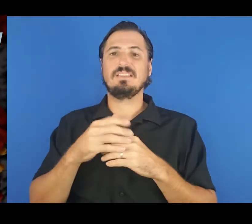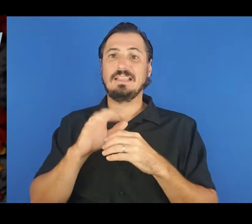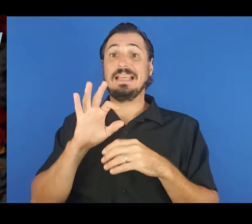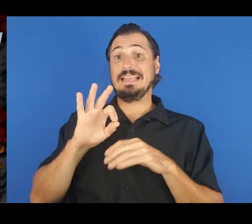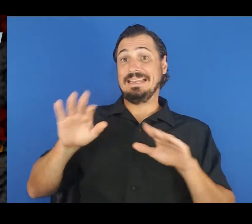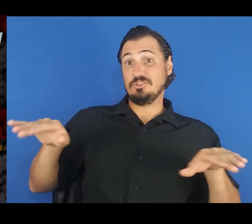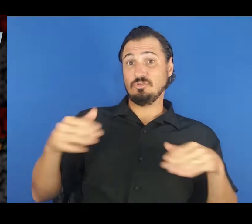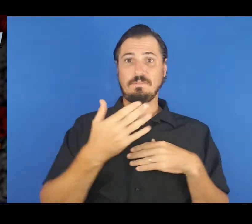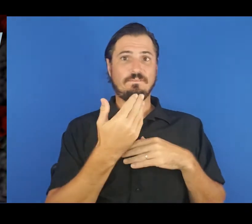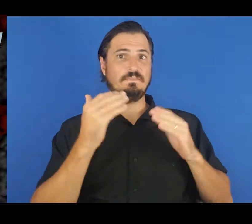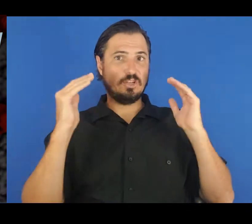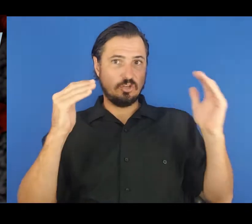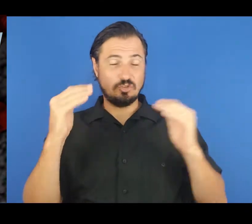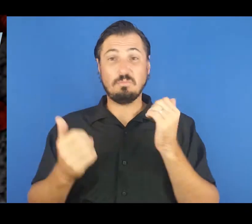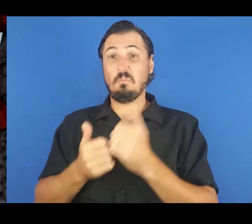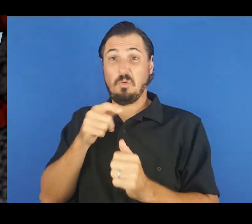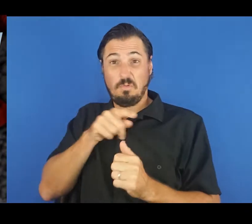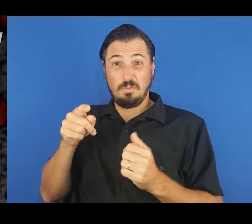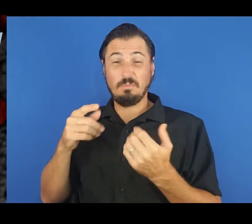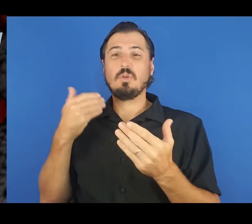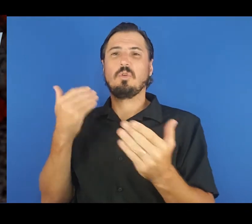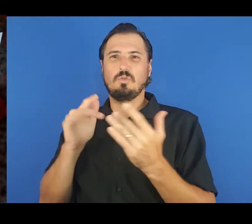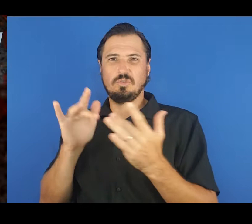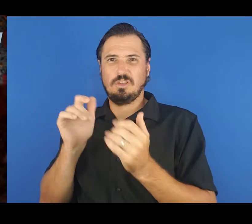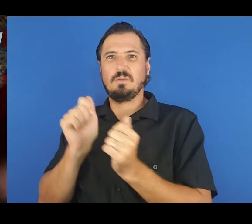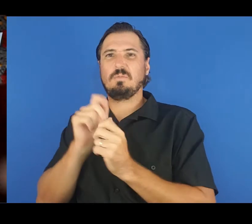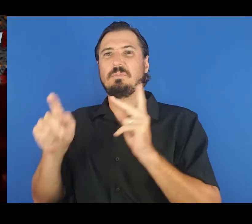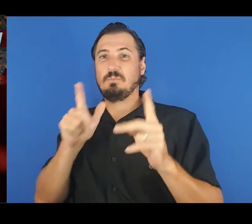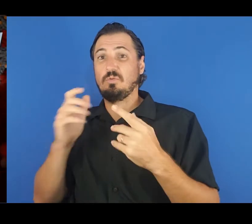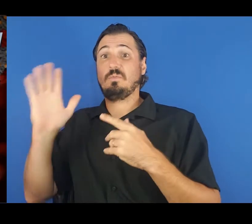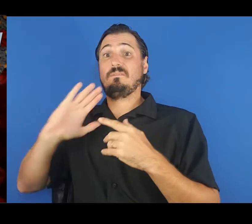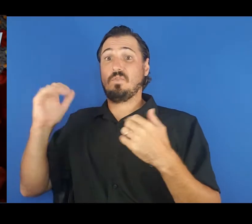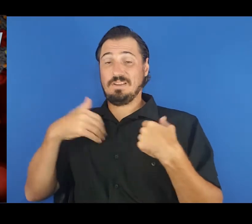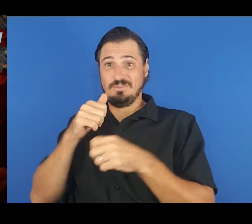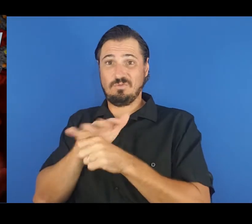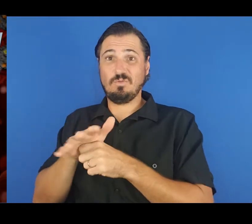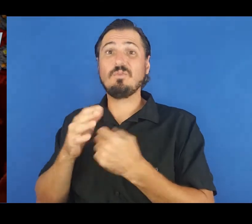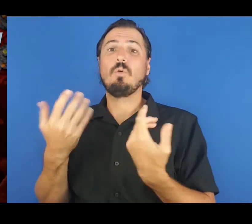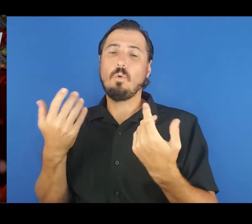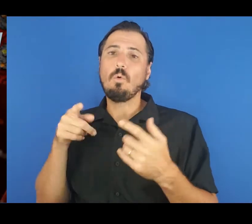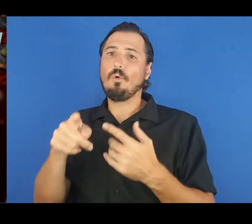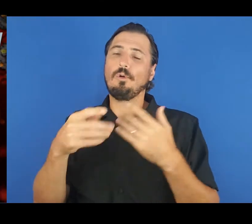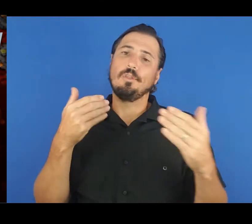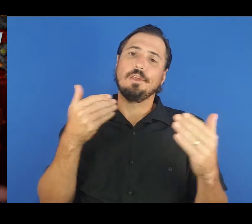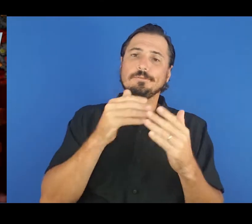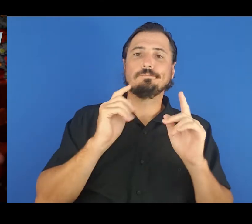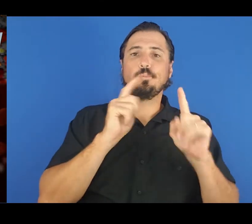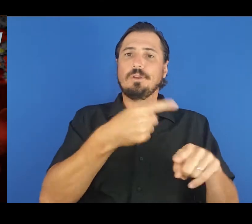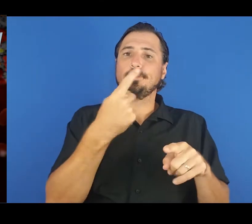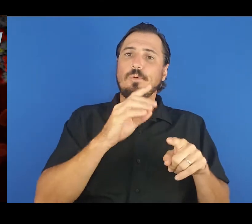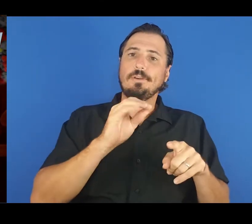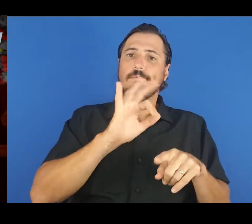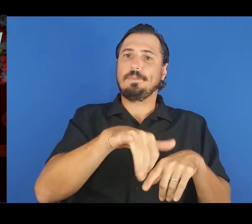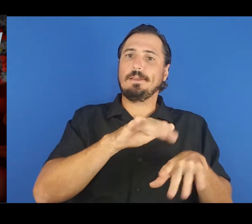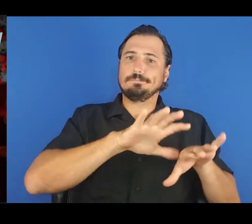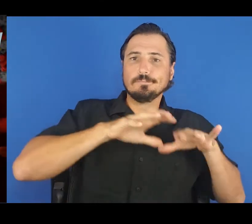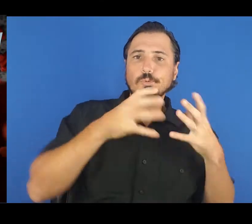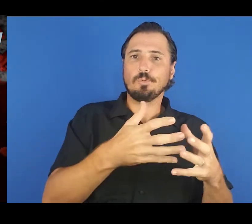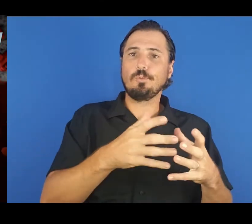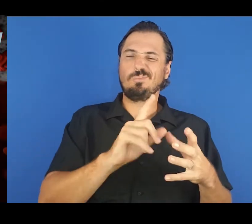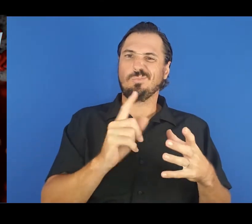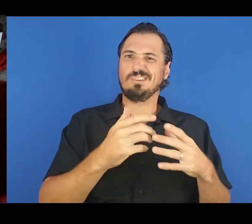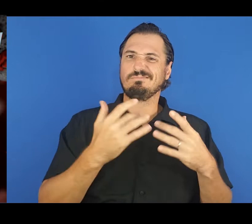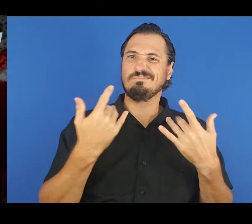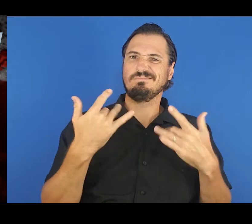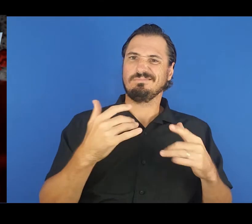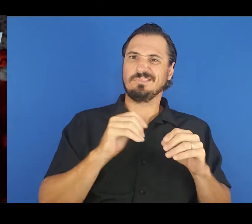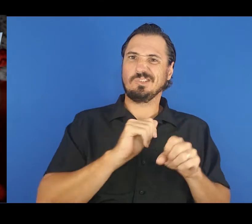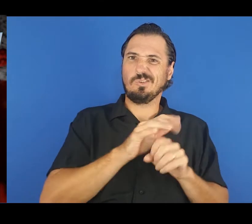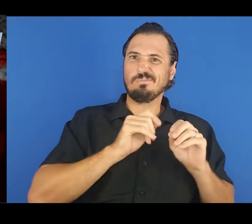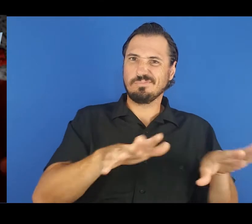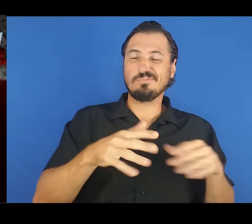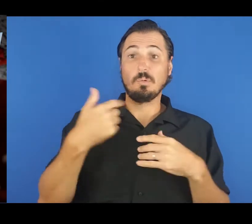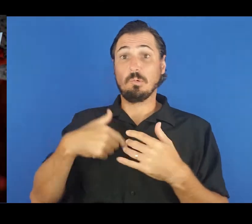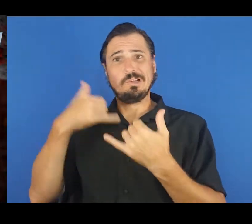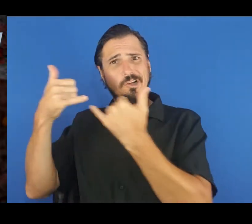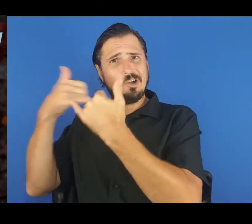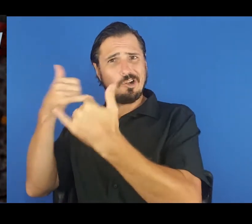A majority of the cases are close contacts of previously announced cases or are tied to one of our active clusters. We have been unable to reach five of today’s cases after repeated attempts, or